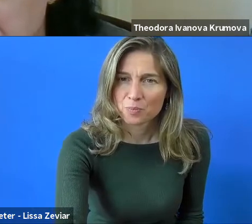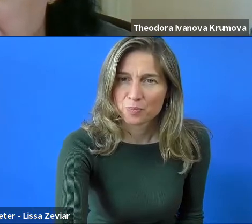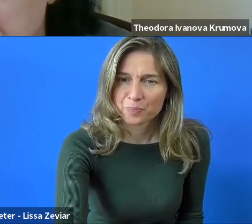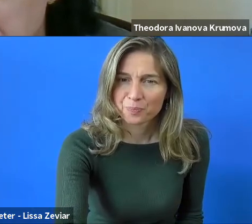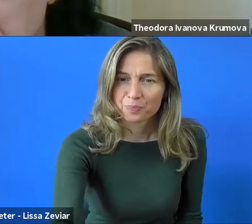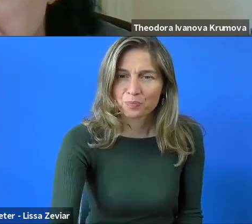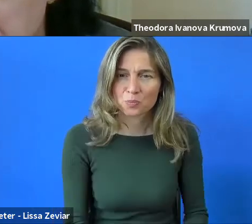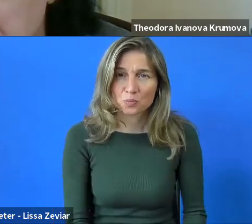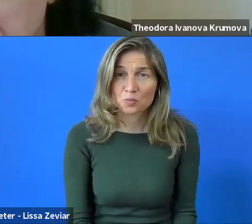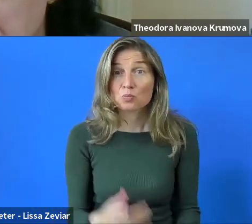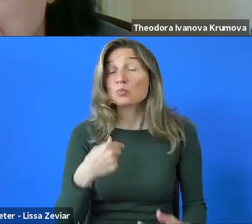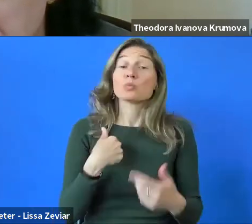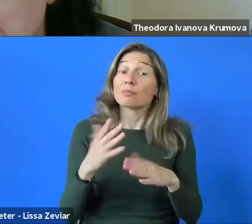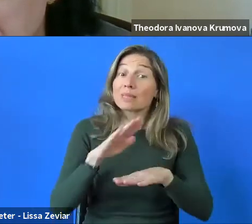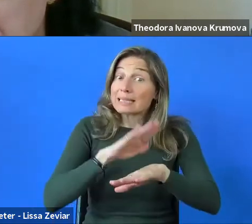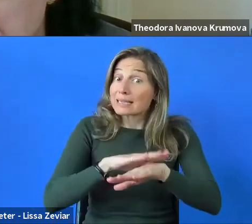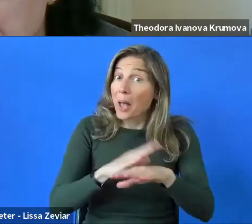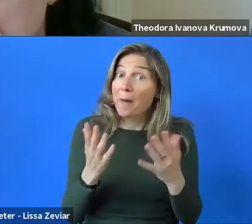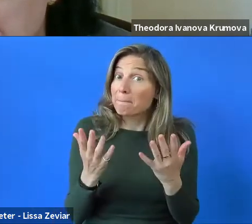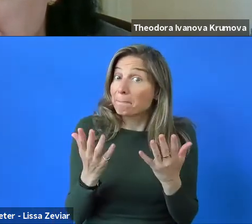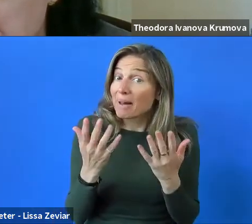a couple of minutes about the inquiry’s procedure?